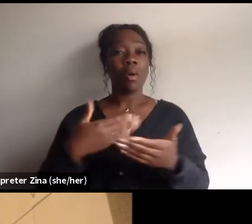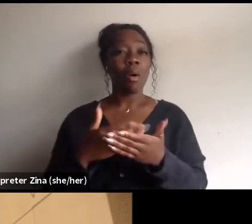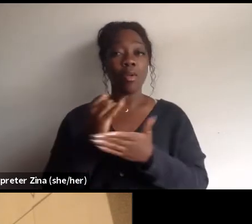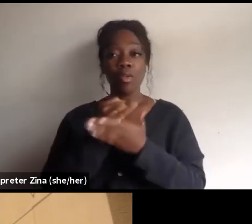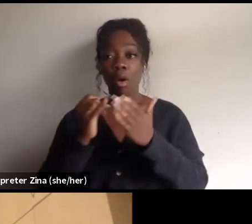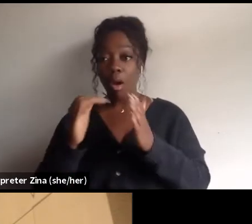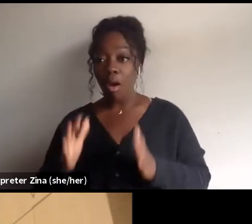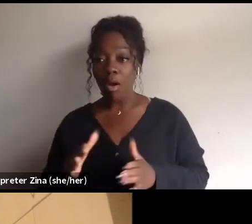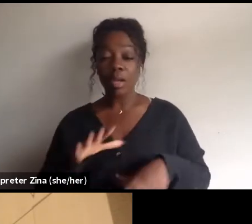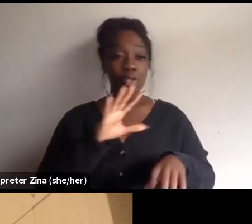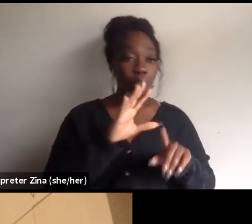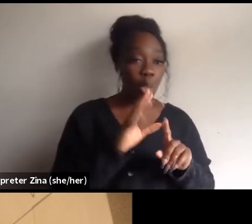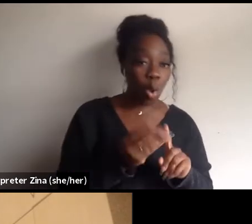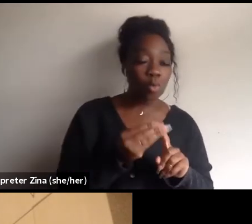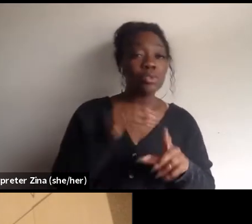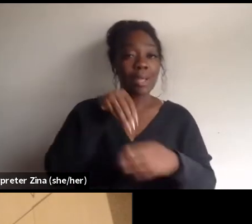So we also had people,